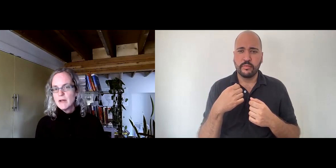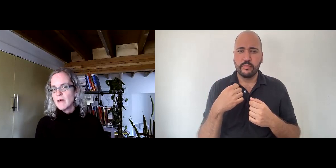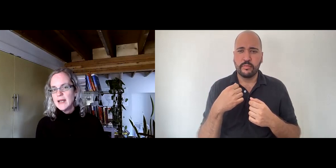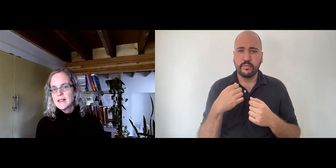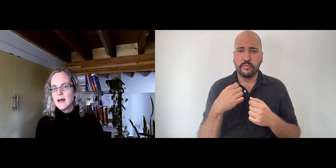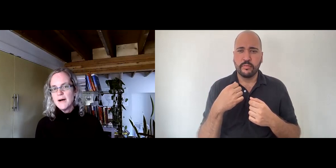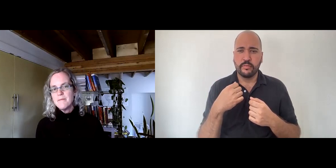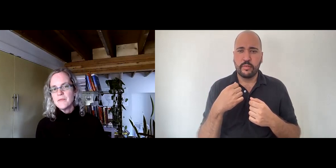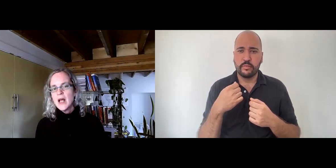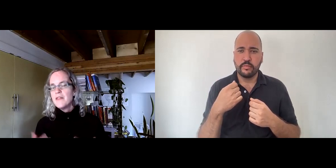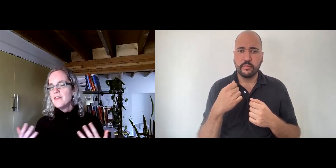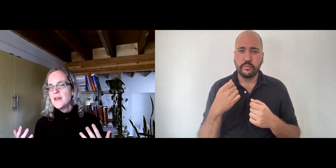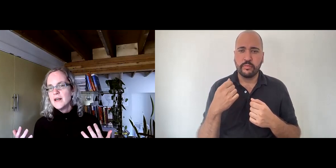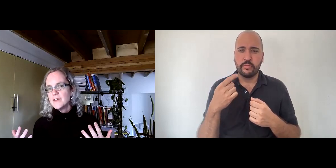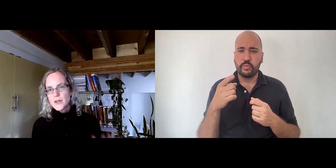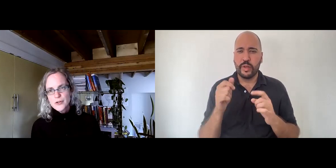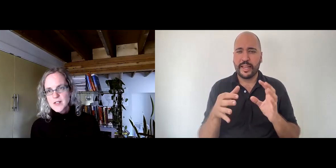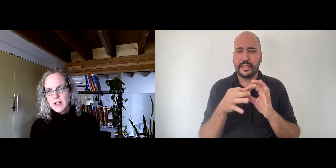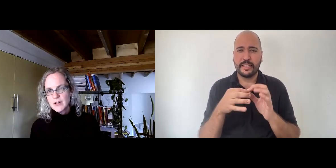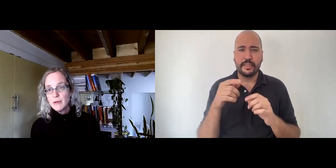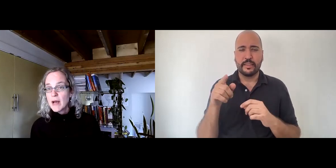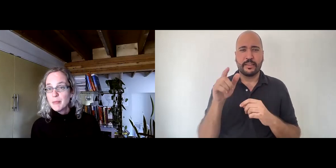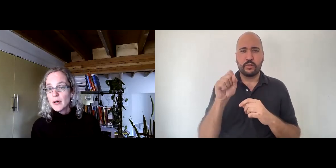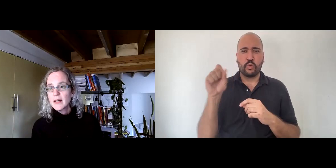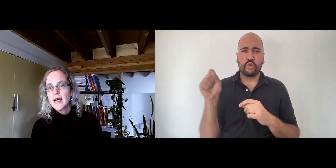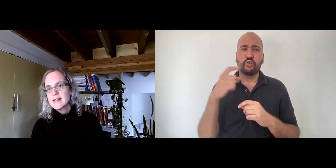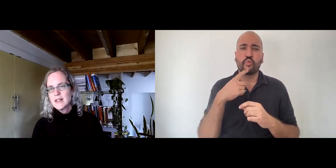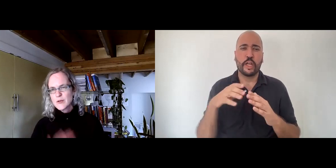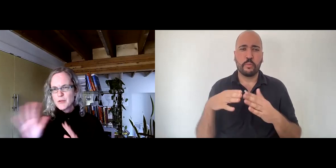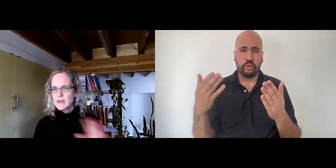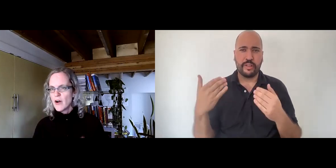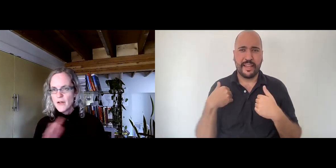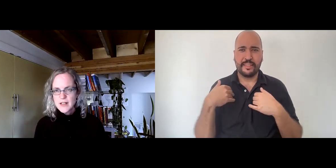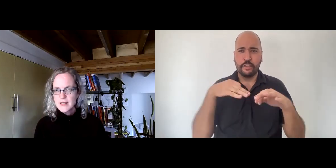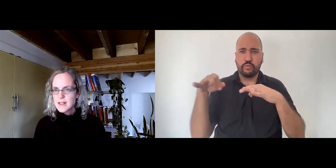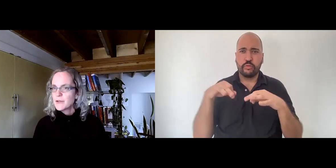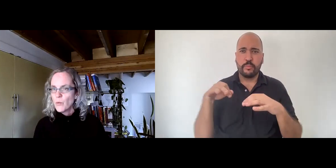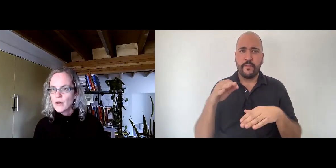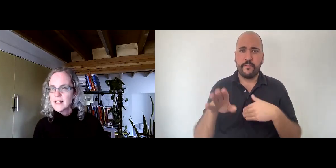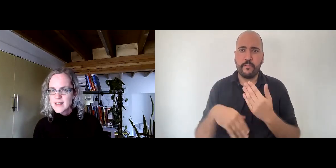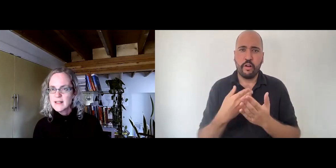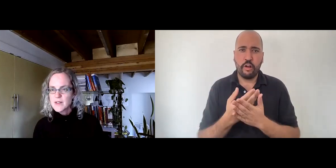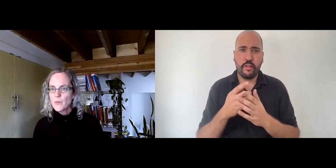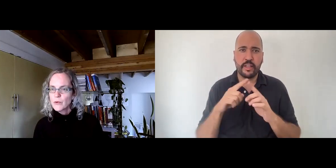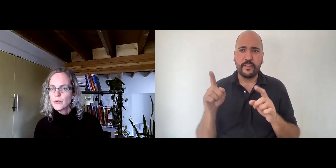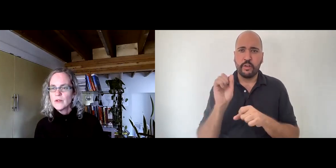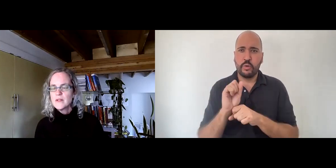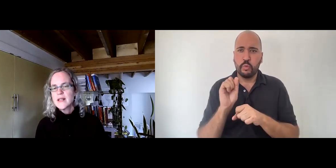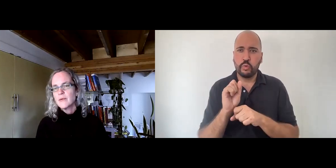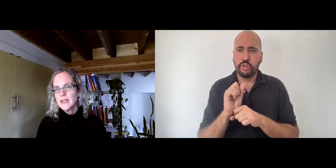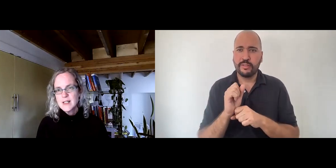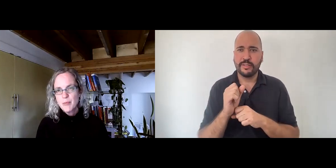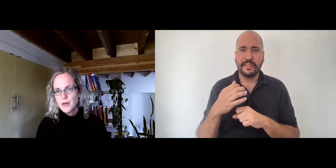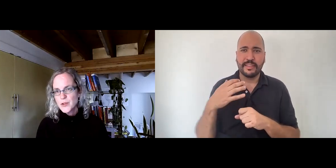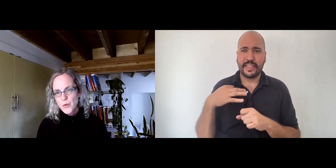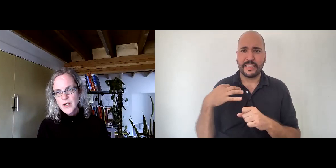The Social Security Red Book has a description of all the different work incentives and work rules that are really supportive to working.